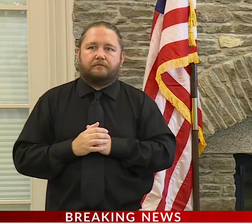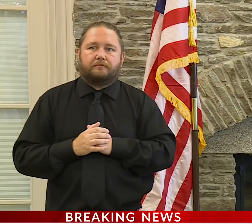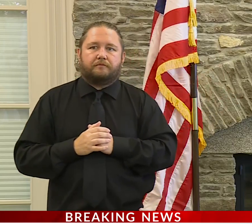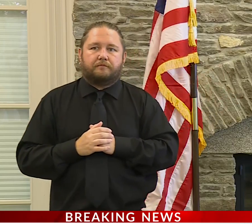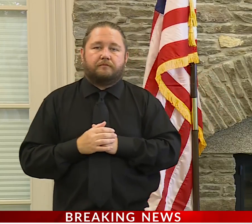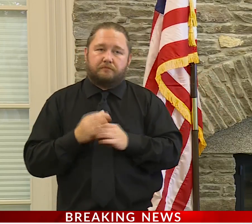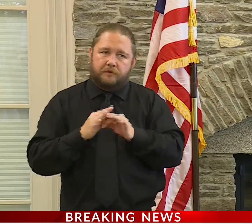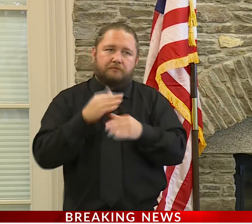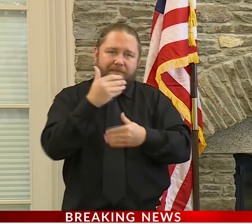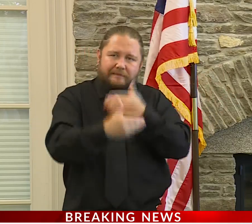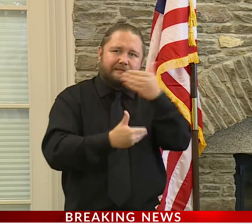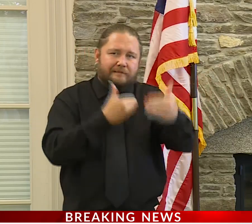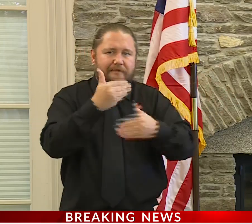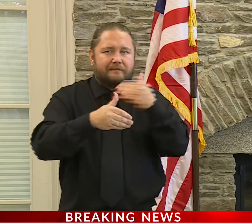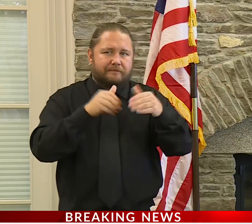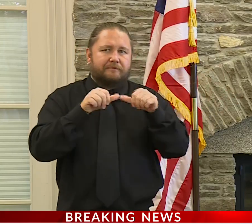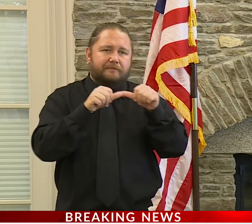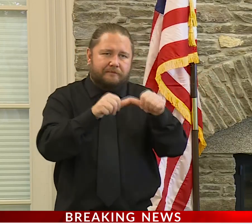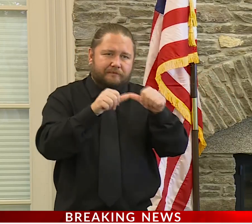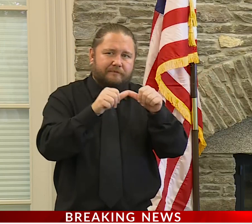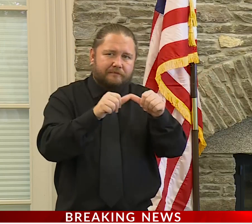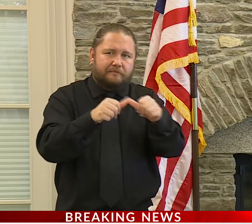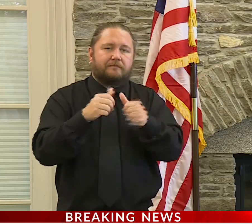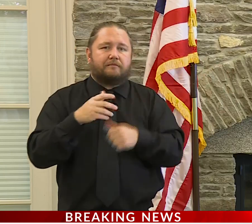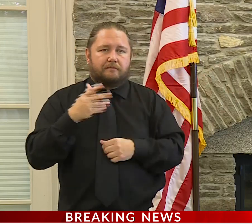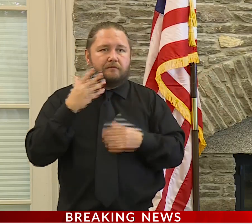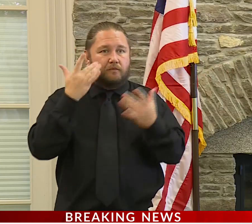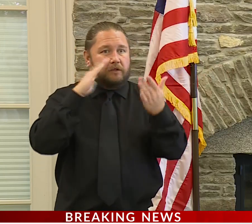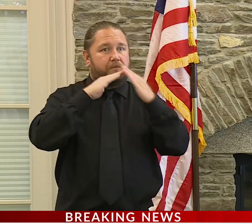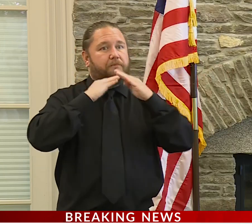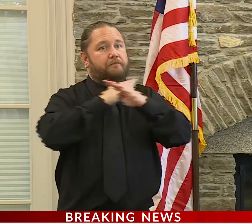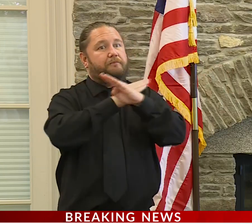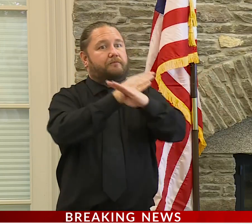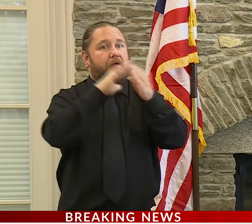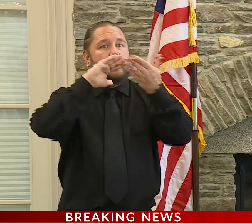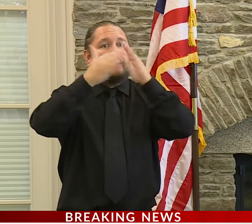SO CONTAGIOUS IN ORDER FOR US TO CONTINUE MOVING SAFELY. WE